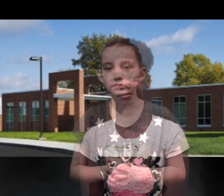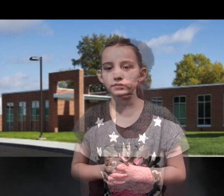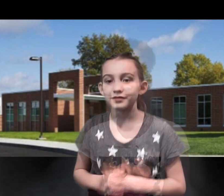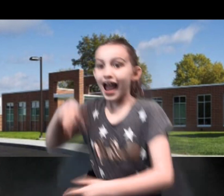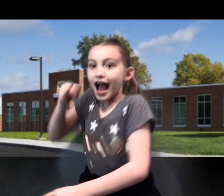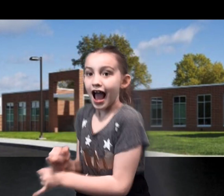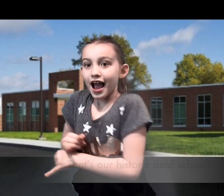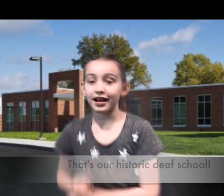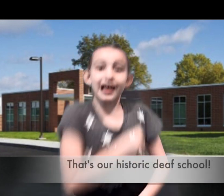[bass drum rhythm]